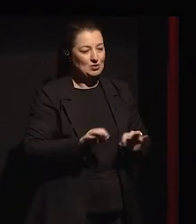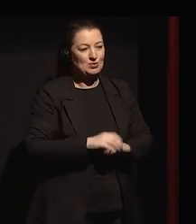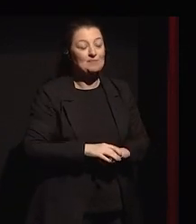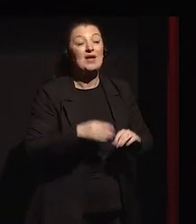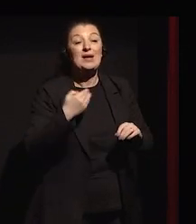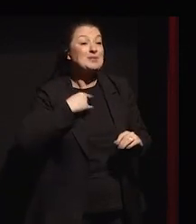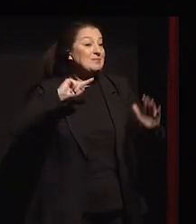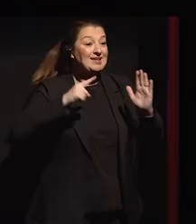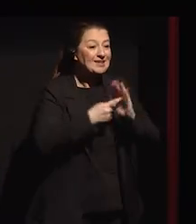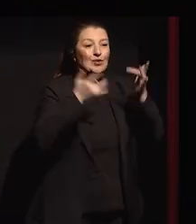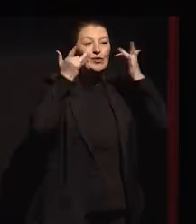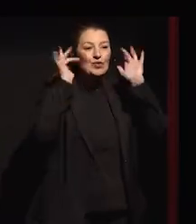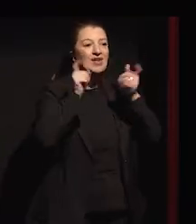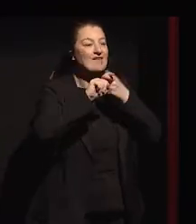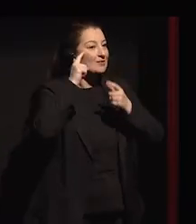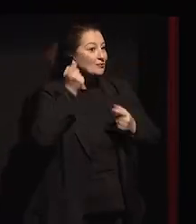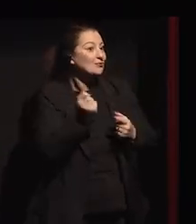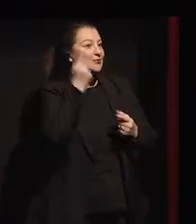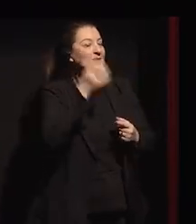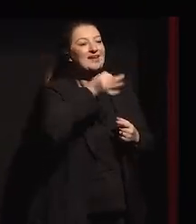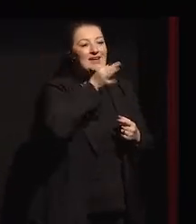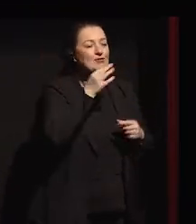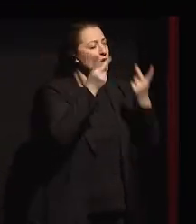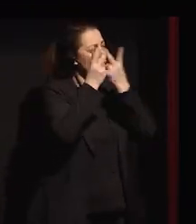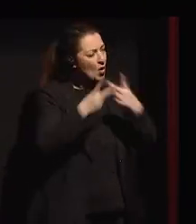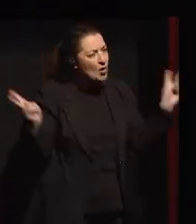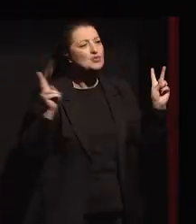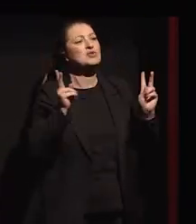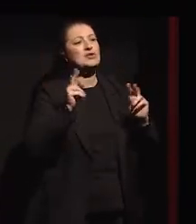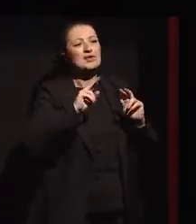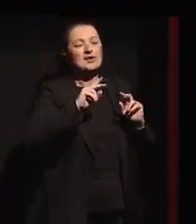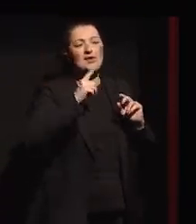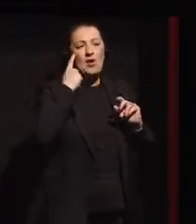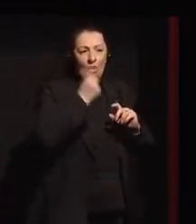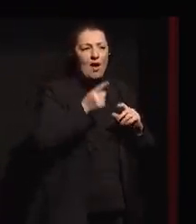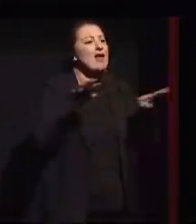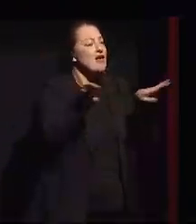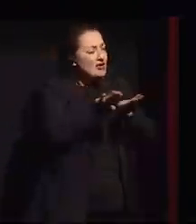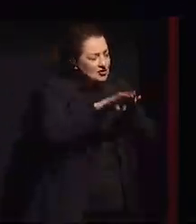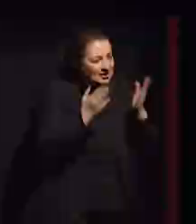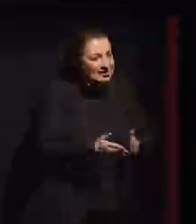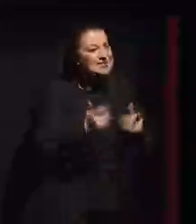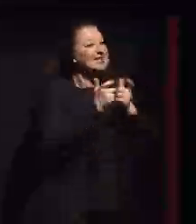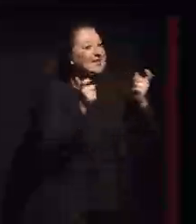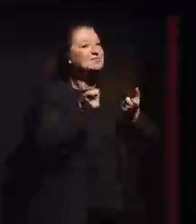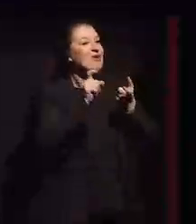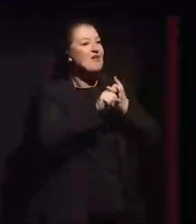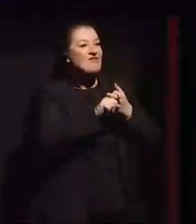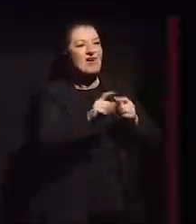We aim to share WOW Istanbul with you as a platform advocating freedom of cultural and creative expression,